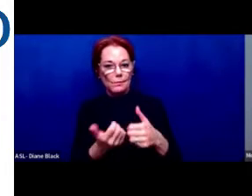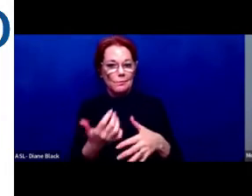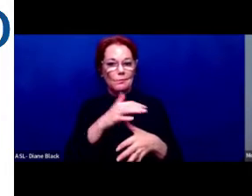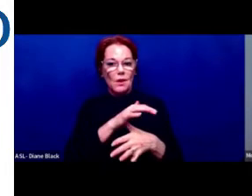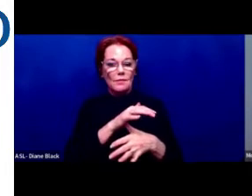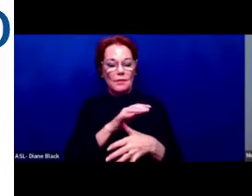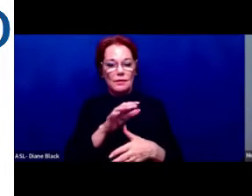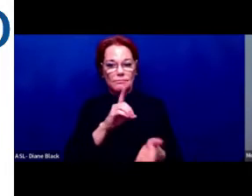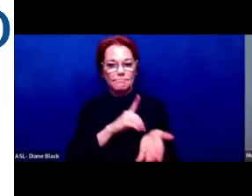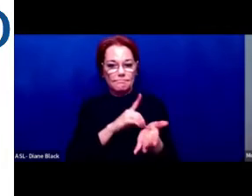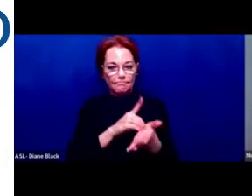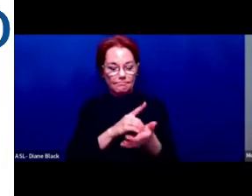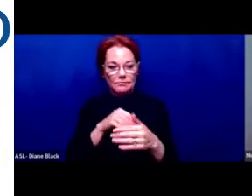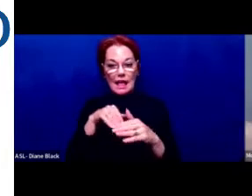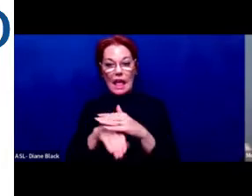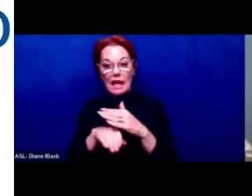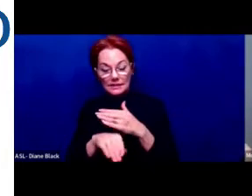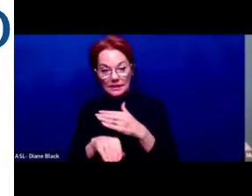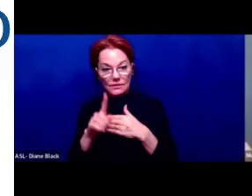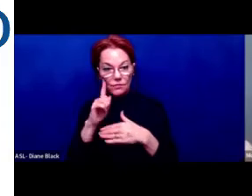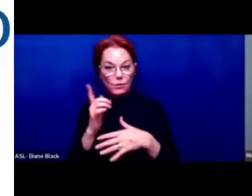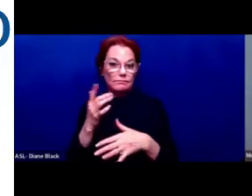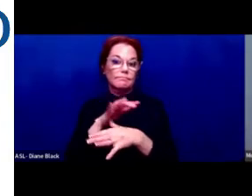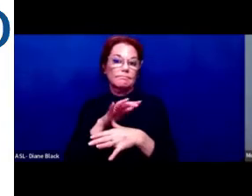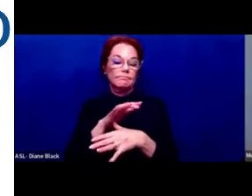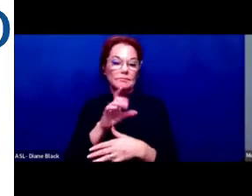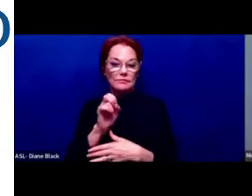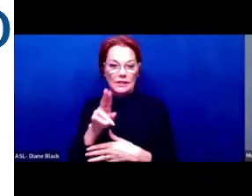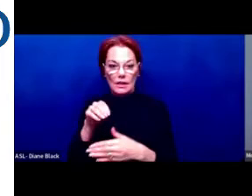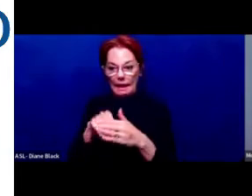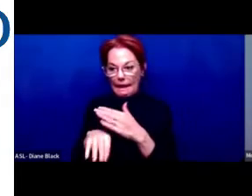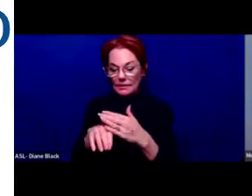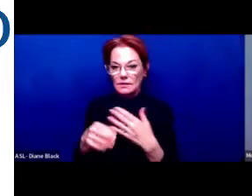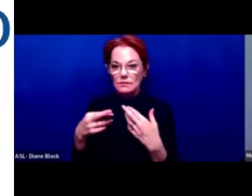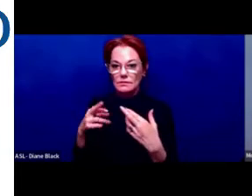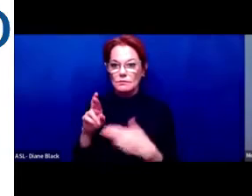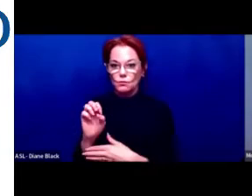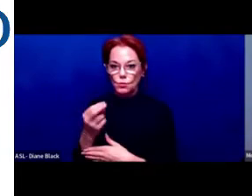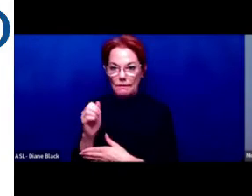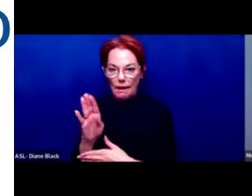care, and specialty care, access to rehabilitation services, to address many of those, you know,